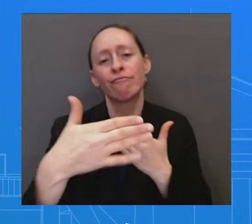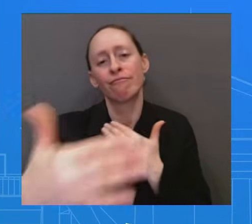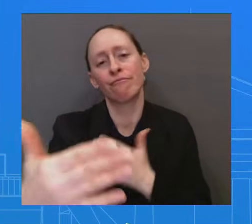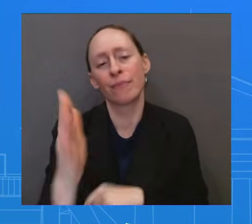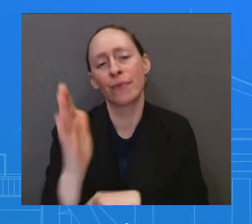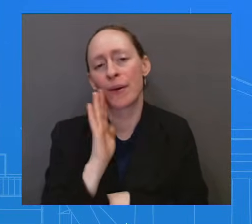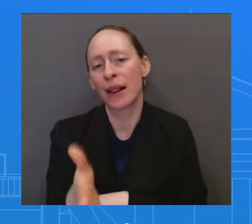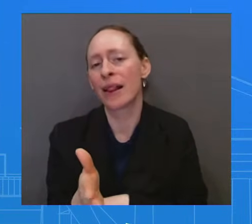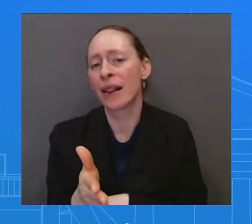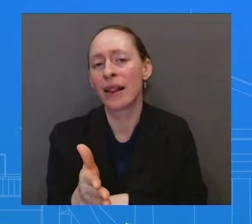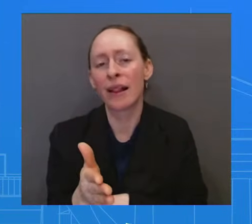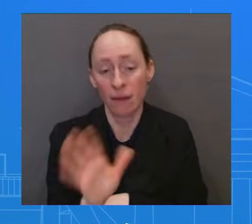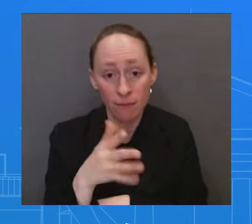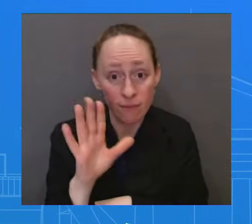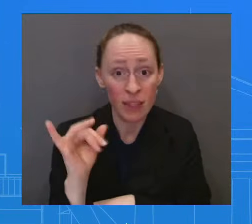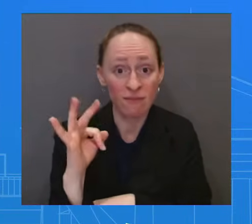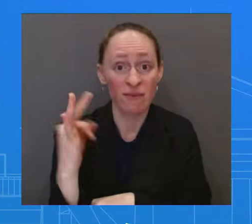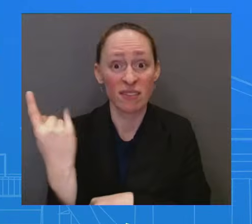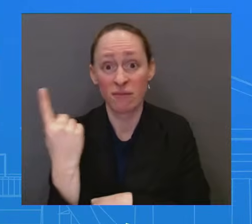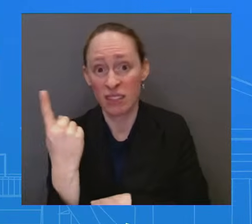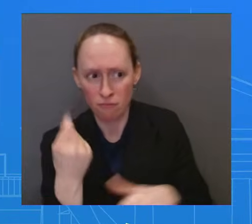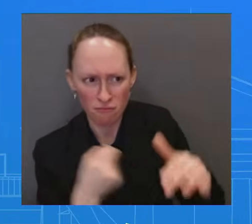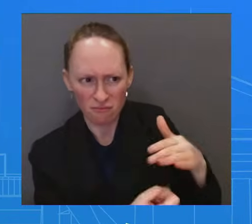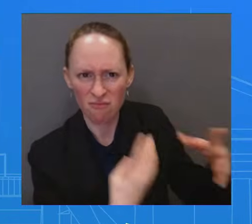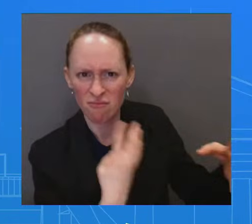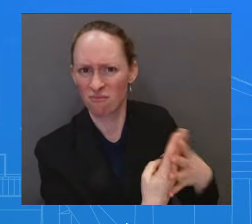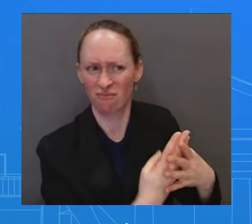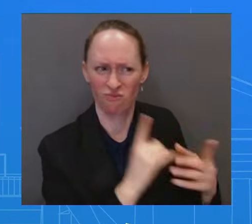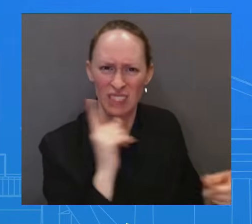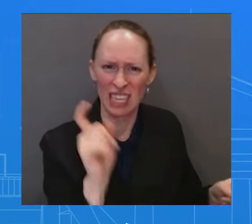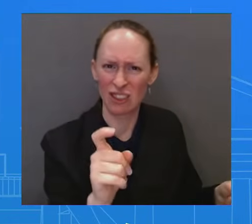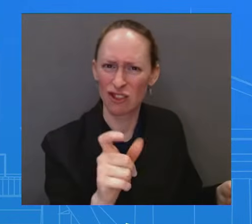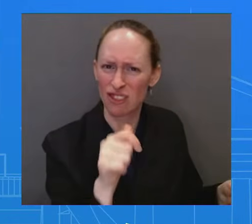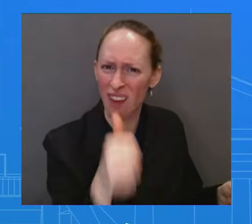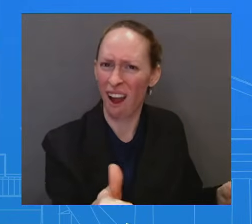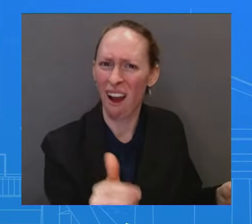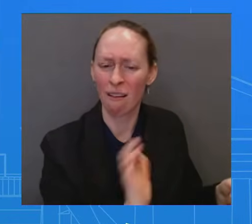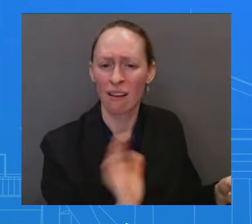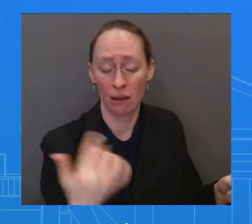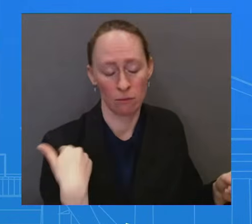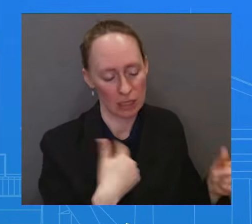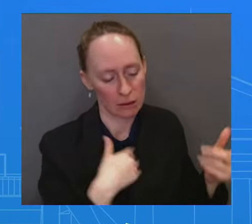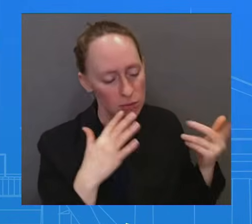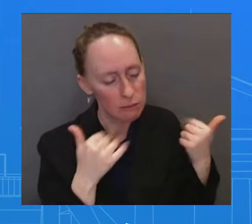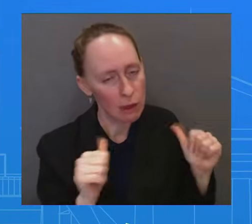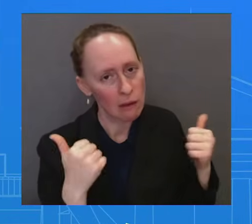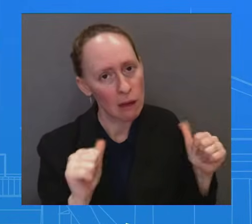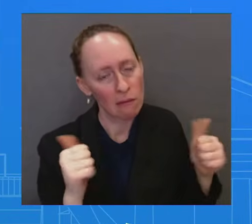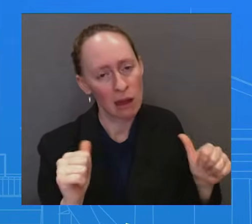Sometimes it means making a decision that makes you kind of have to swallow hard to do it. This is one of those decisions.